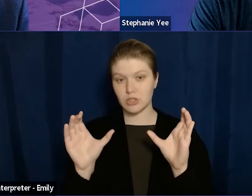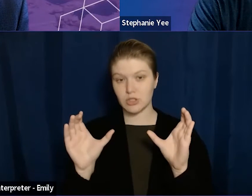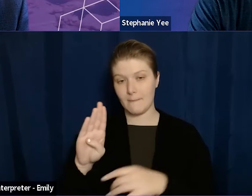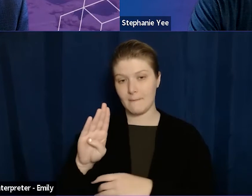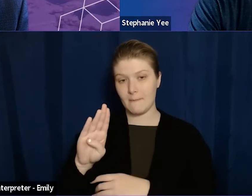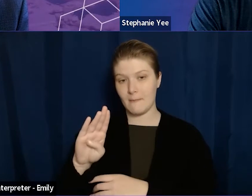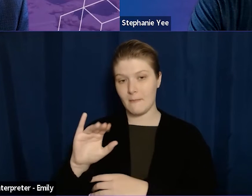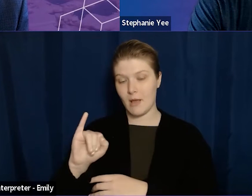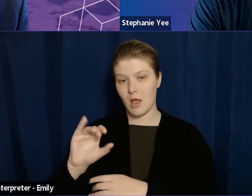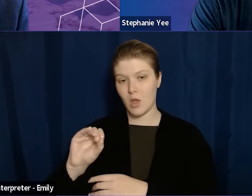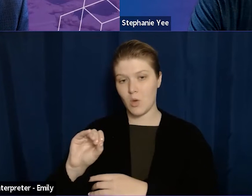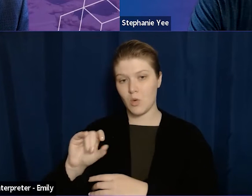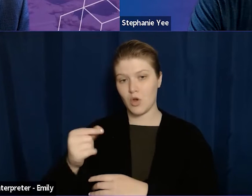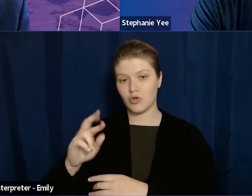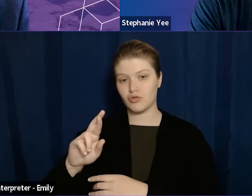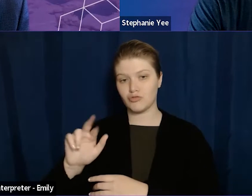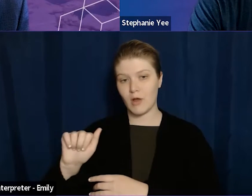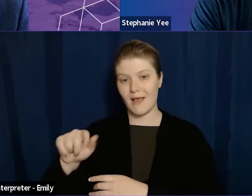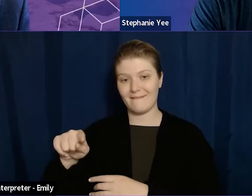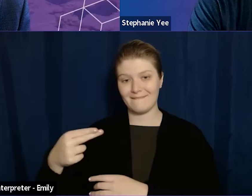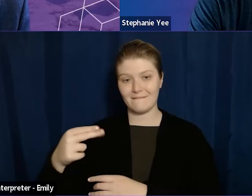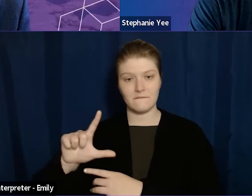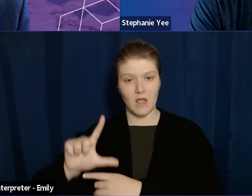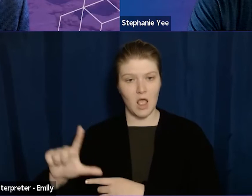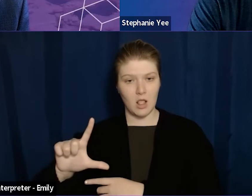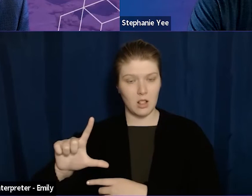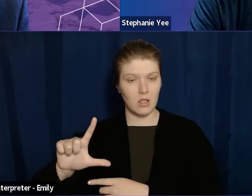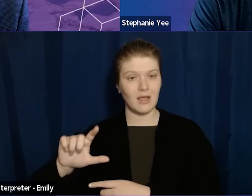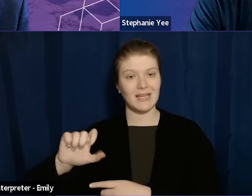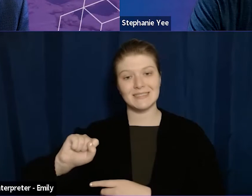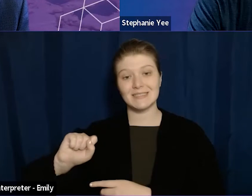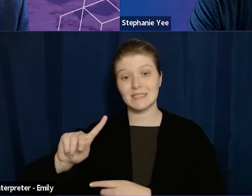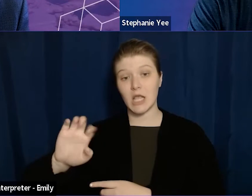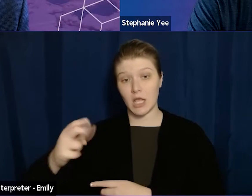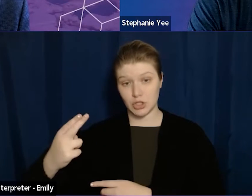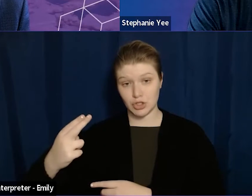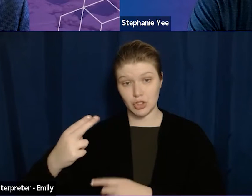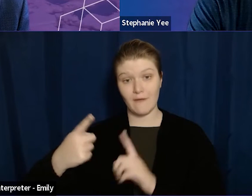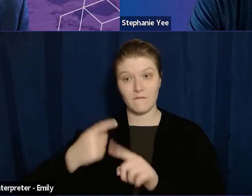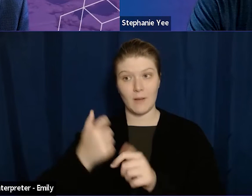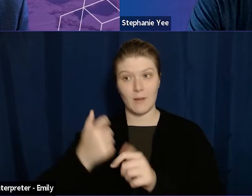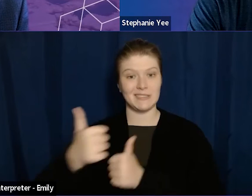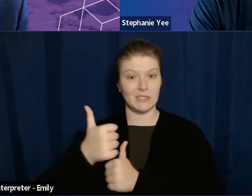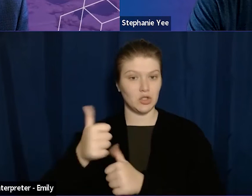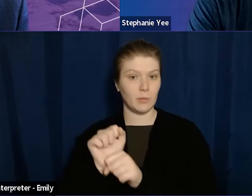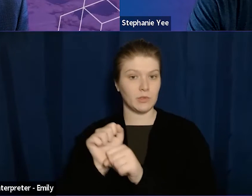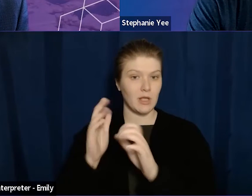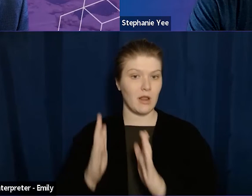and Pending Support prior to by the senior personnel. And I answered a lot of those questions in the Q&A.